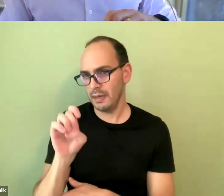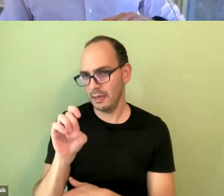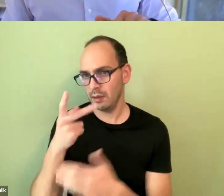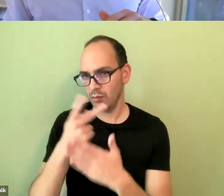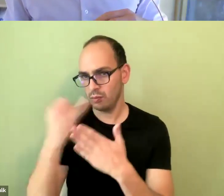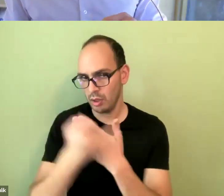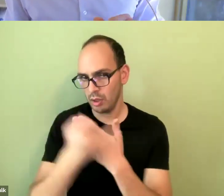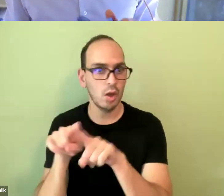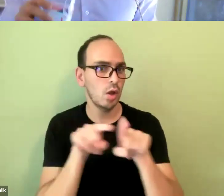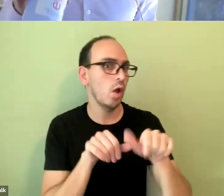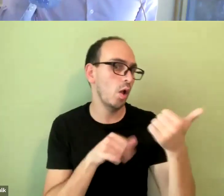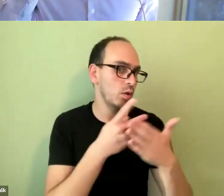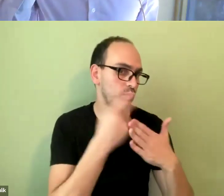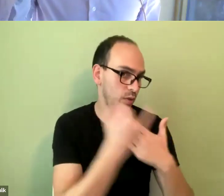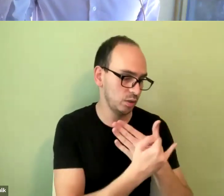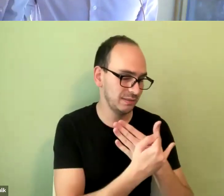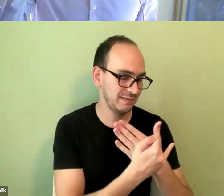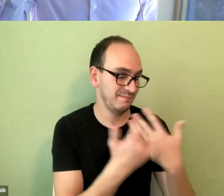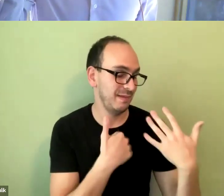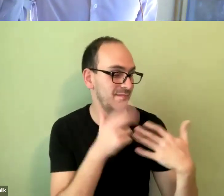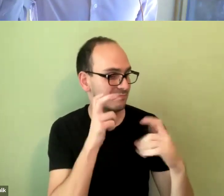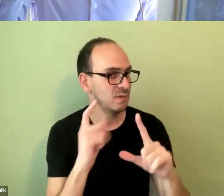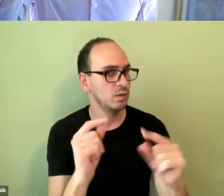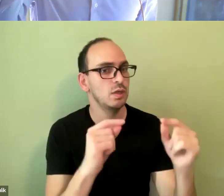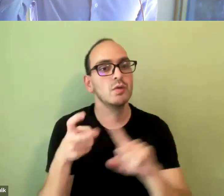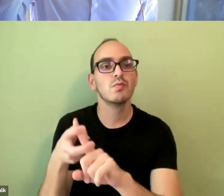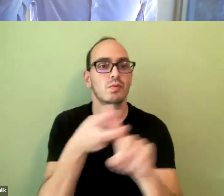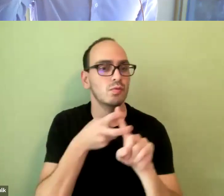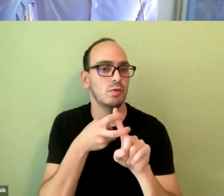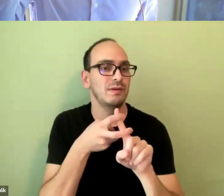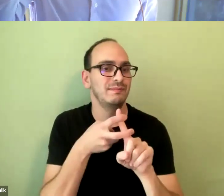projects have, is recruiting students.